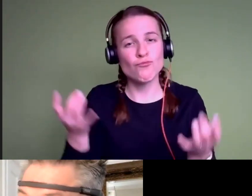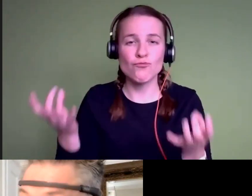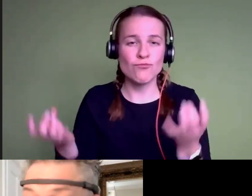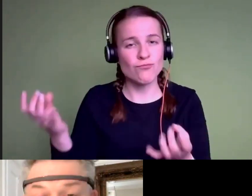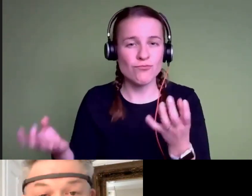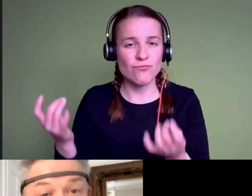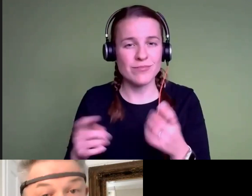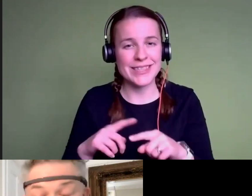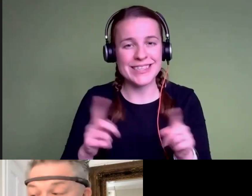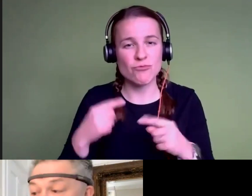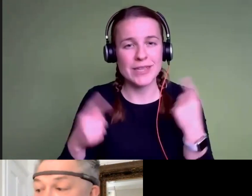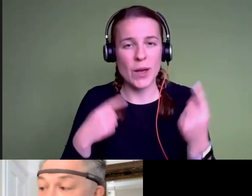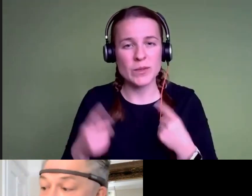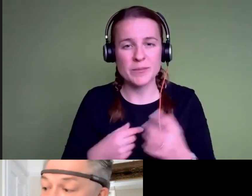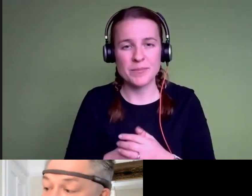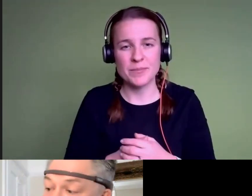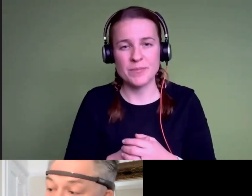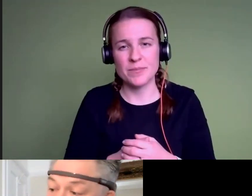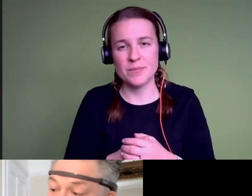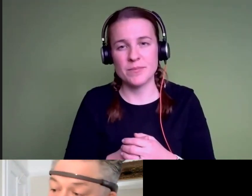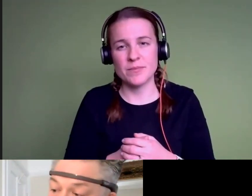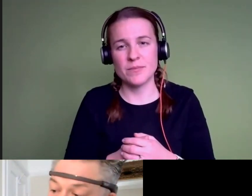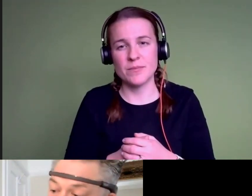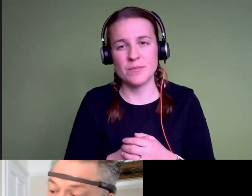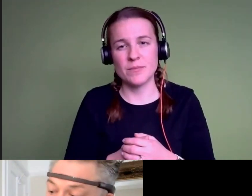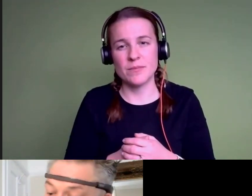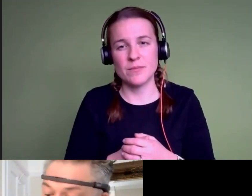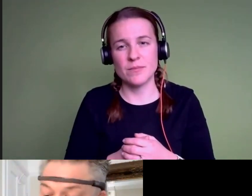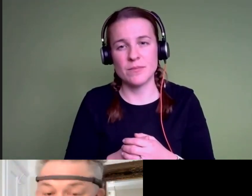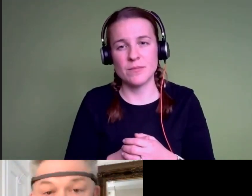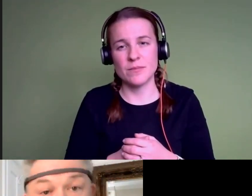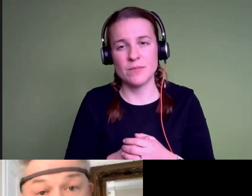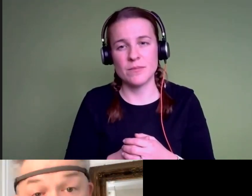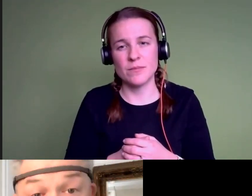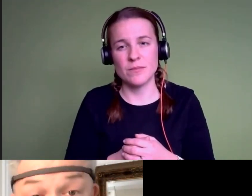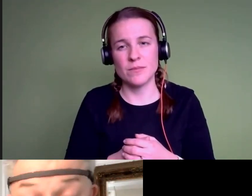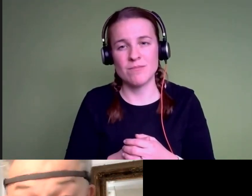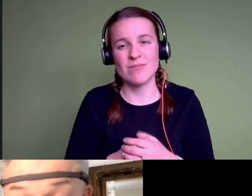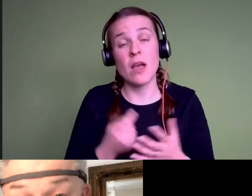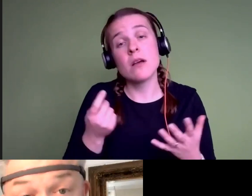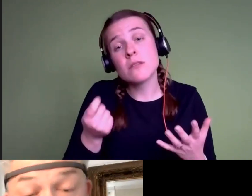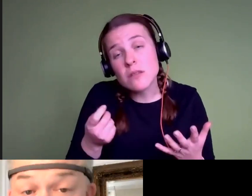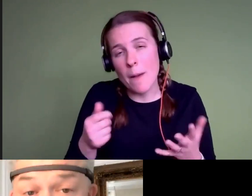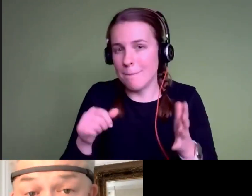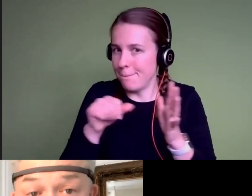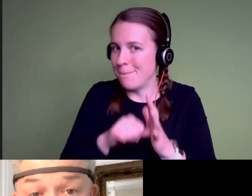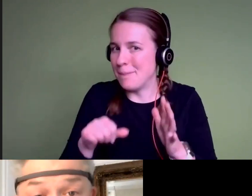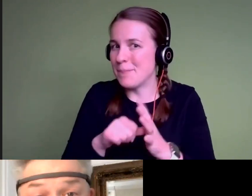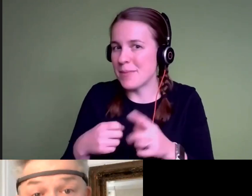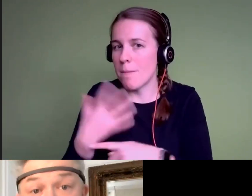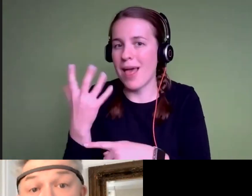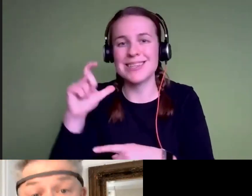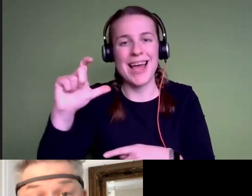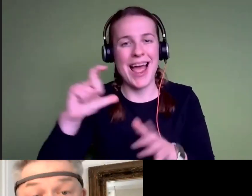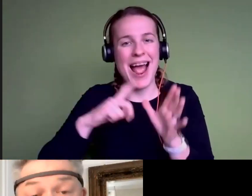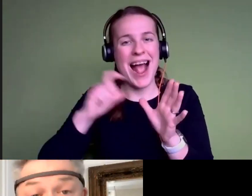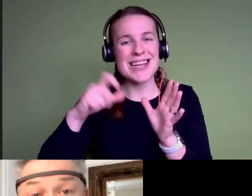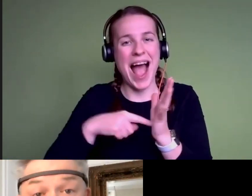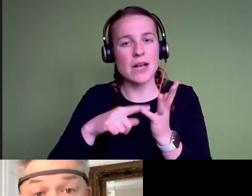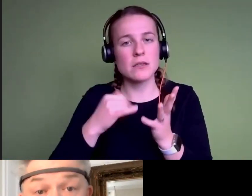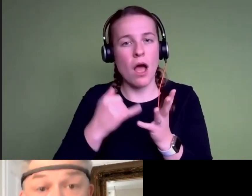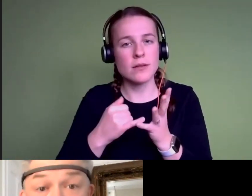to work with.